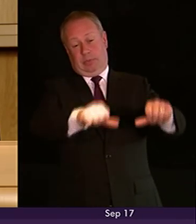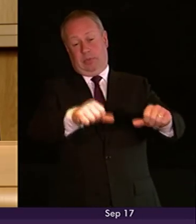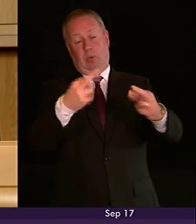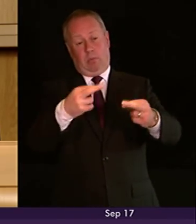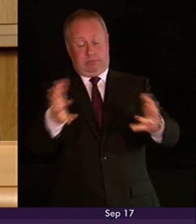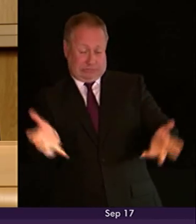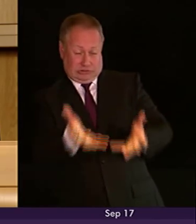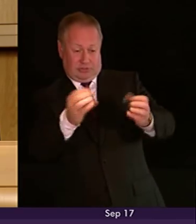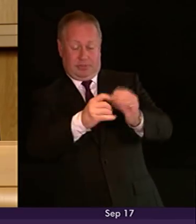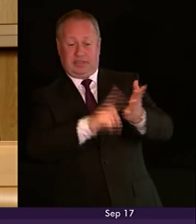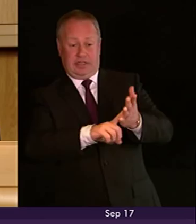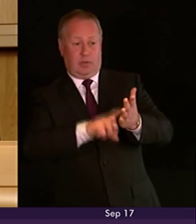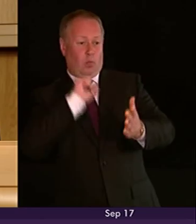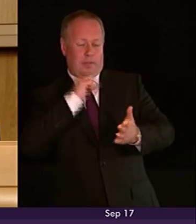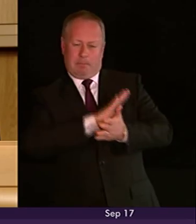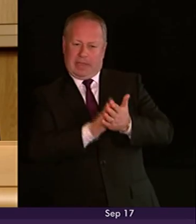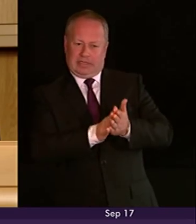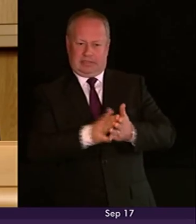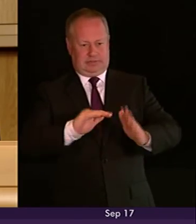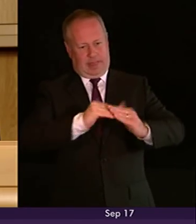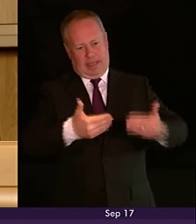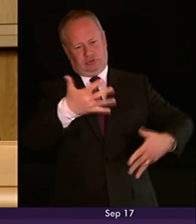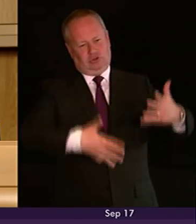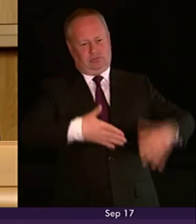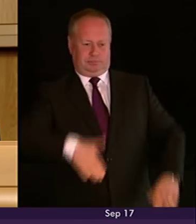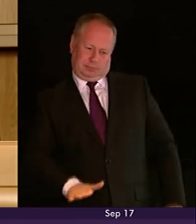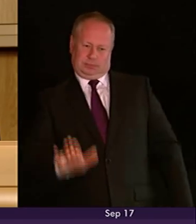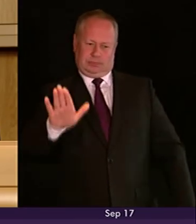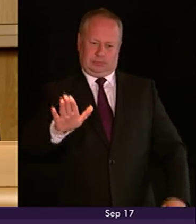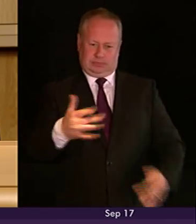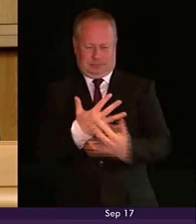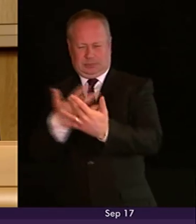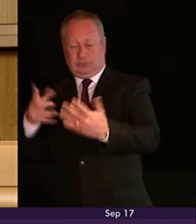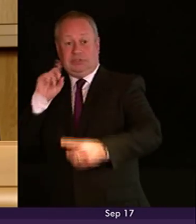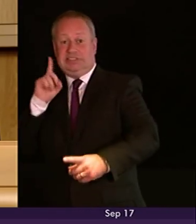will lead to a resurgence of the language and an interest among all people in learning